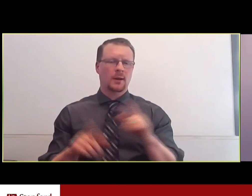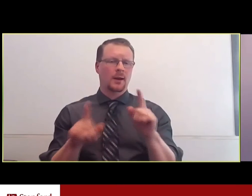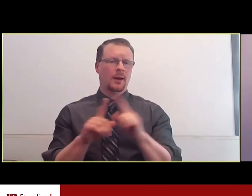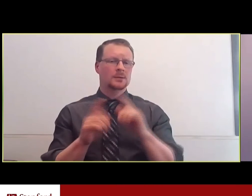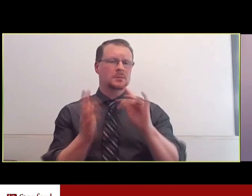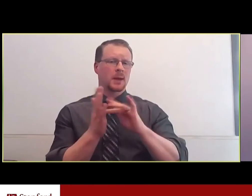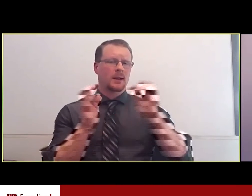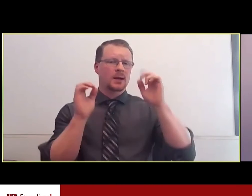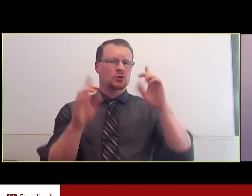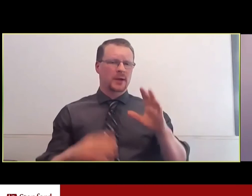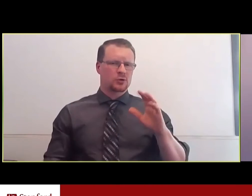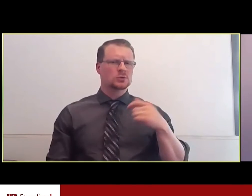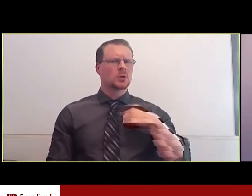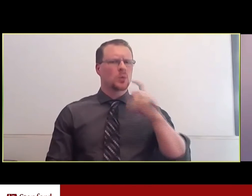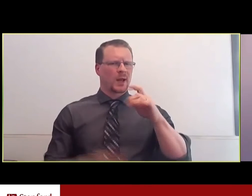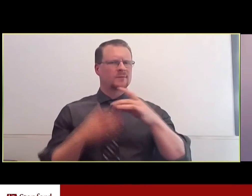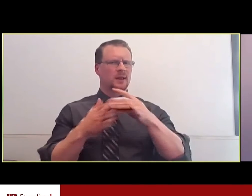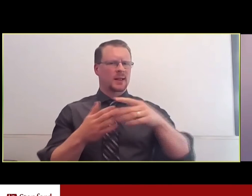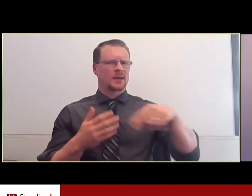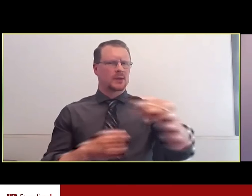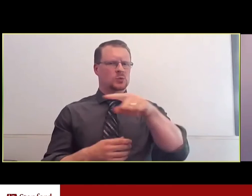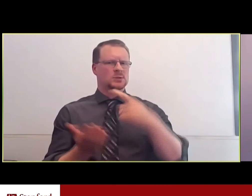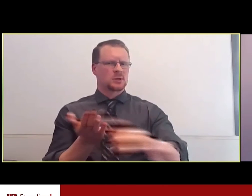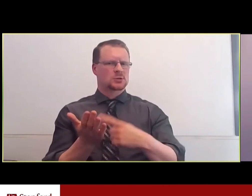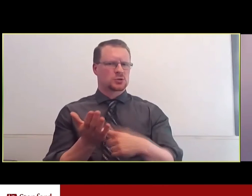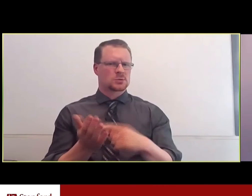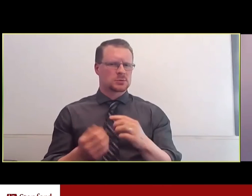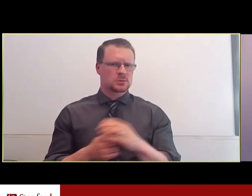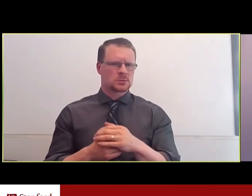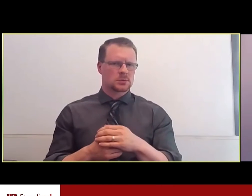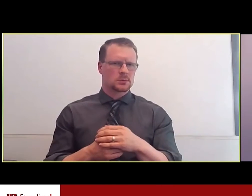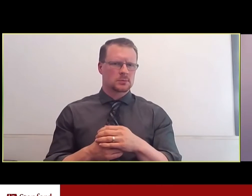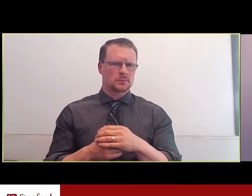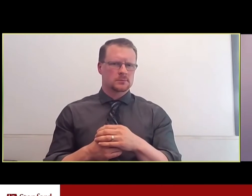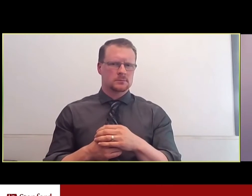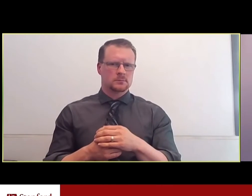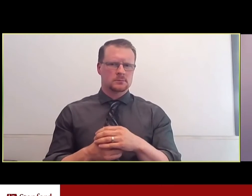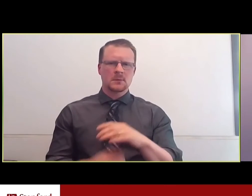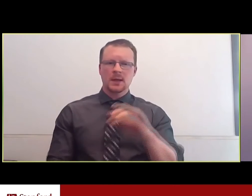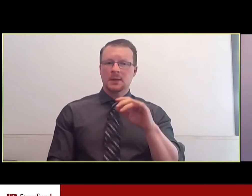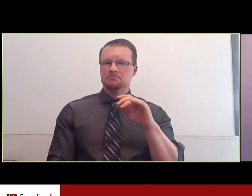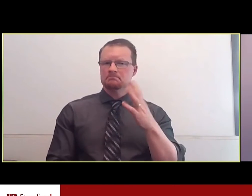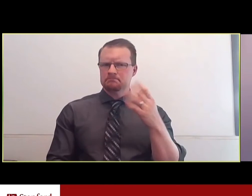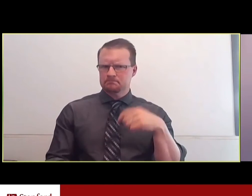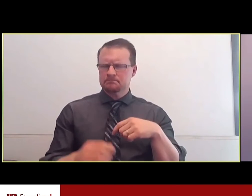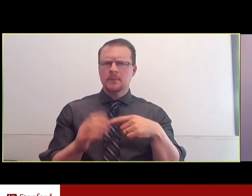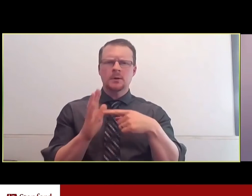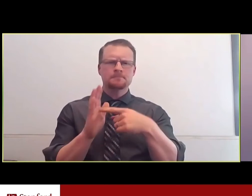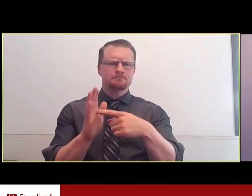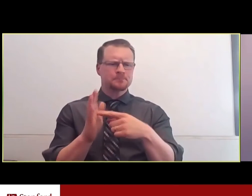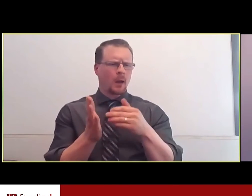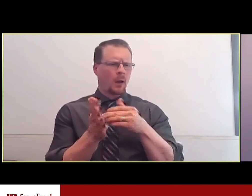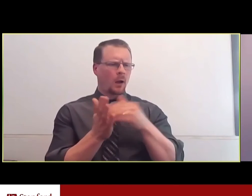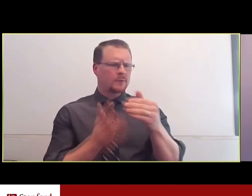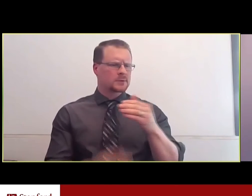from each background regularly. As medical educators we have to lead these discussions with our students.